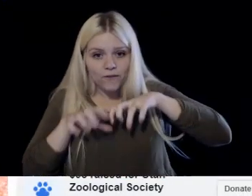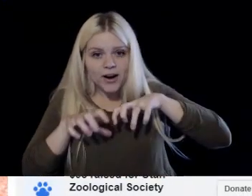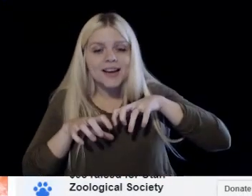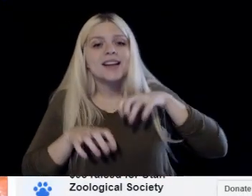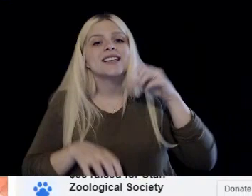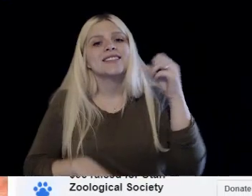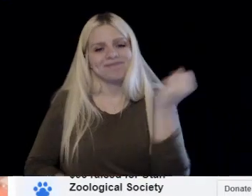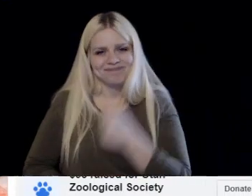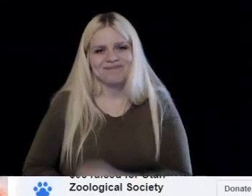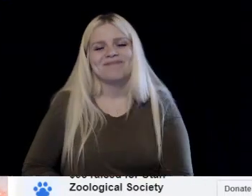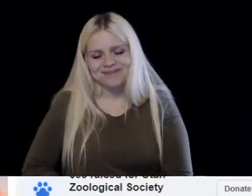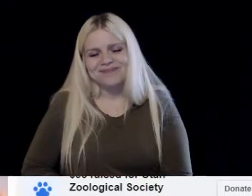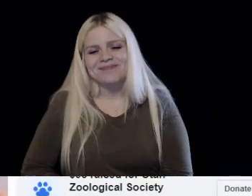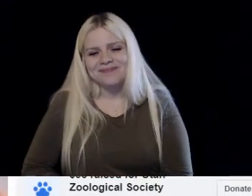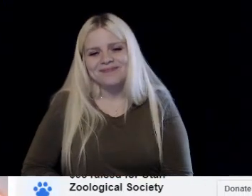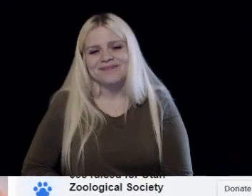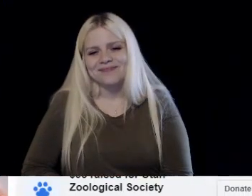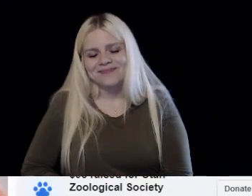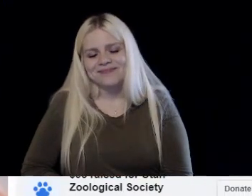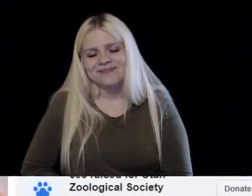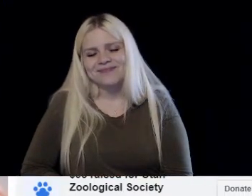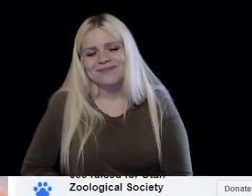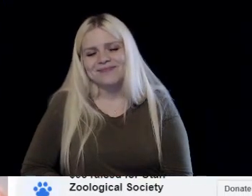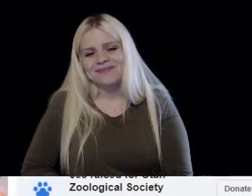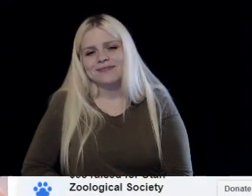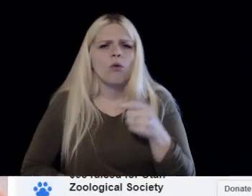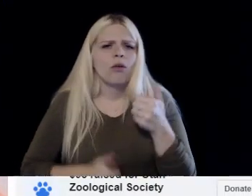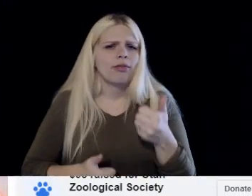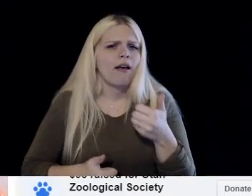Joanne: So then after- like, this is a more appropriate size for your home freezer.